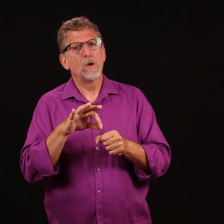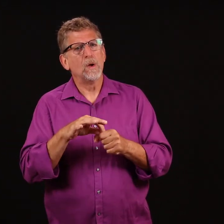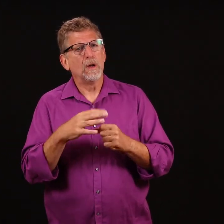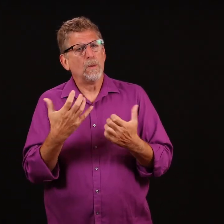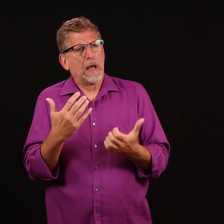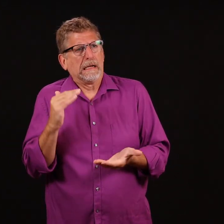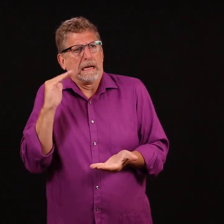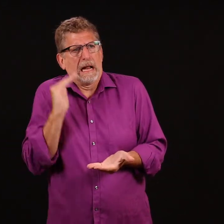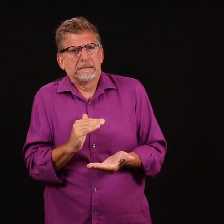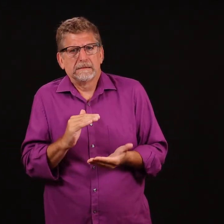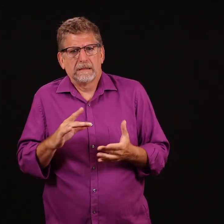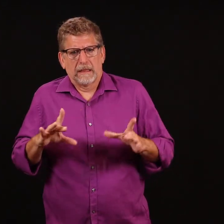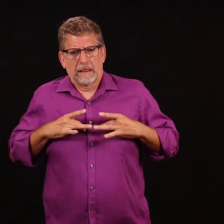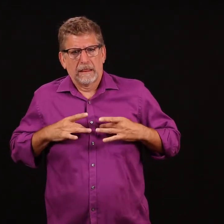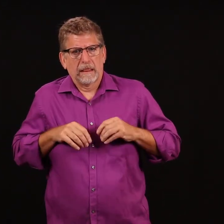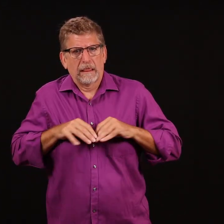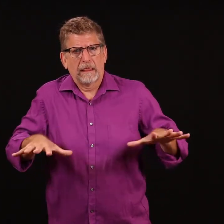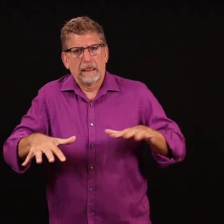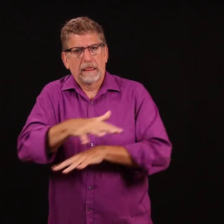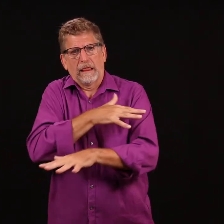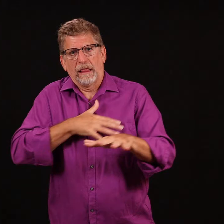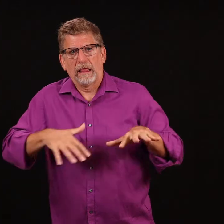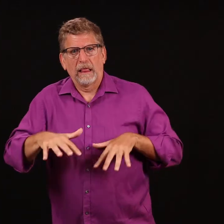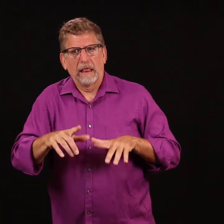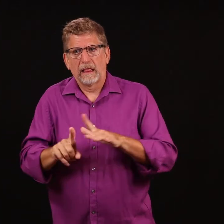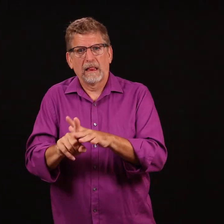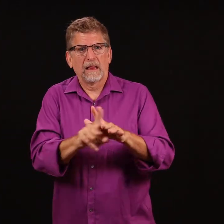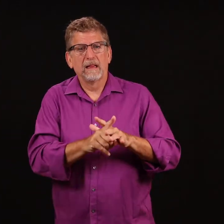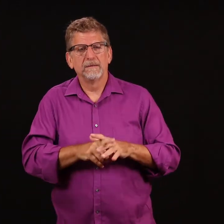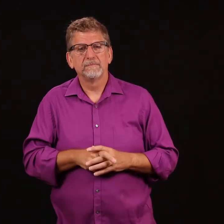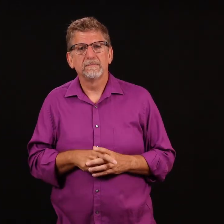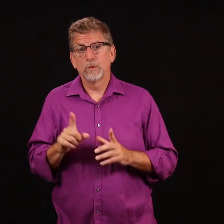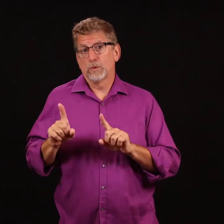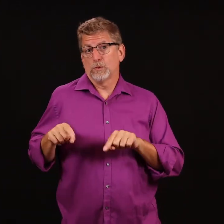mail to lessen the spread.